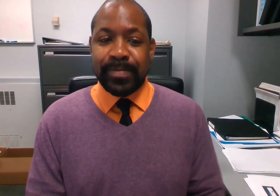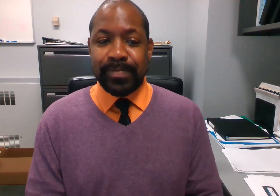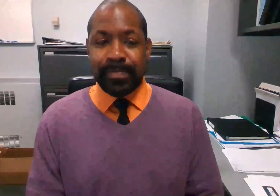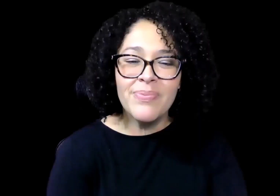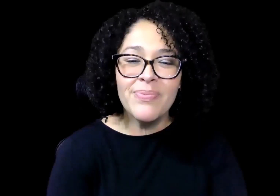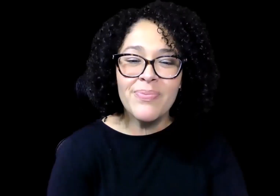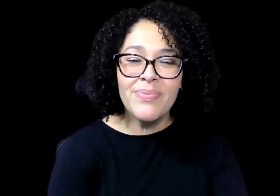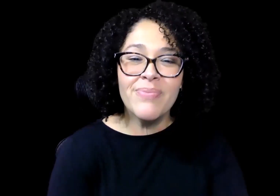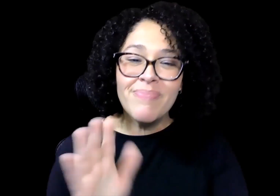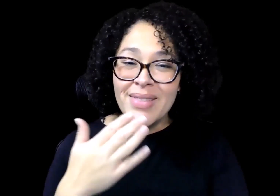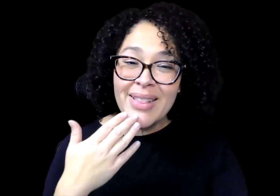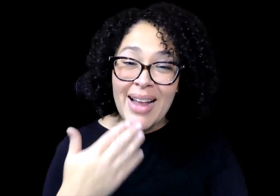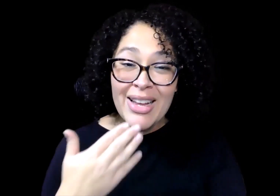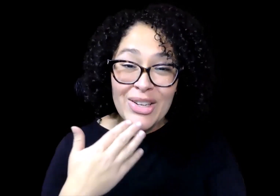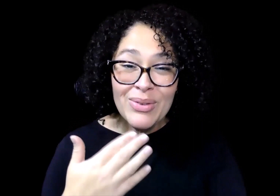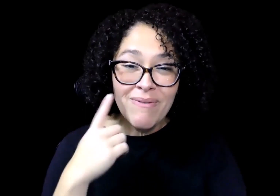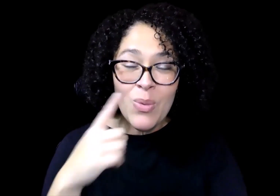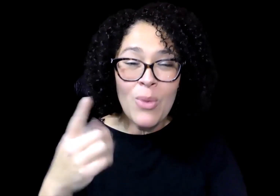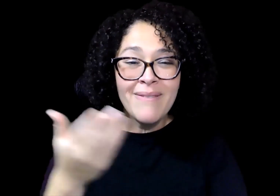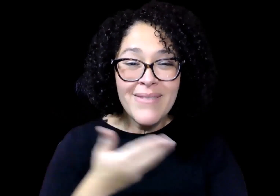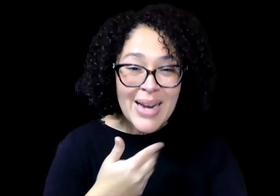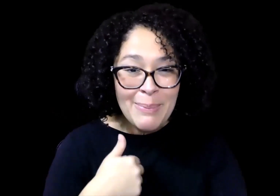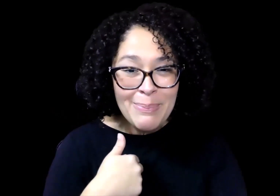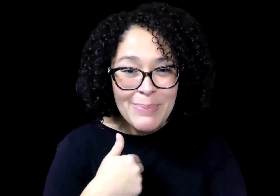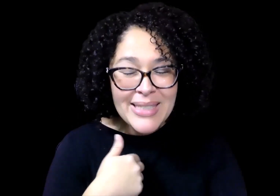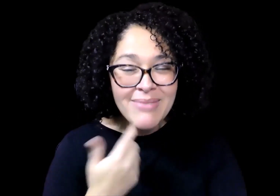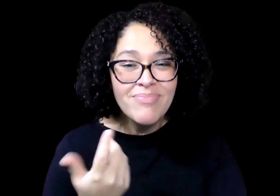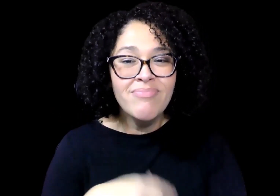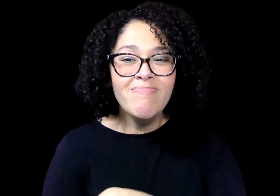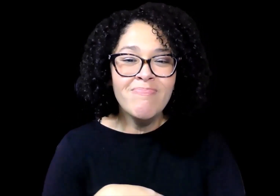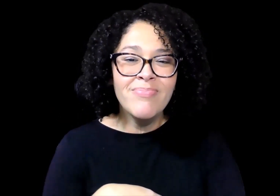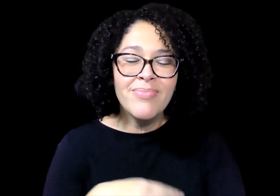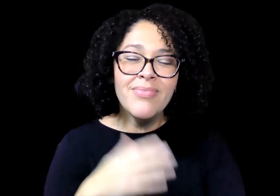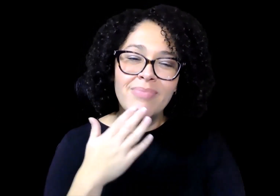thank you so much well thank you I really appreciate and you